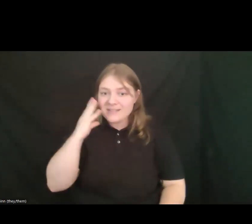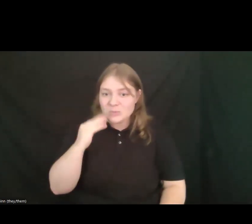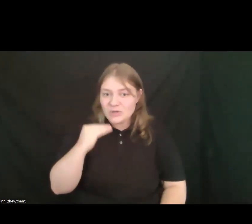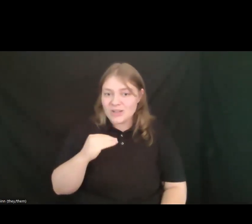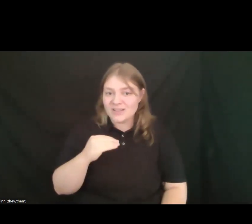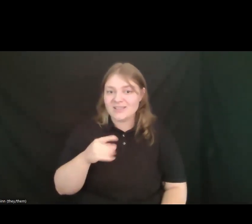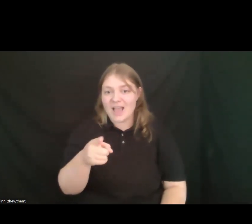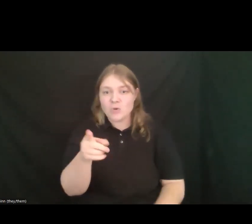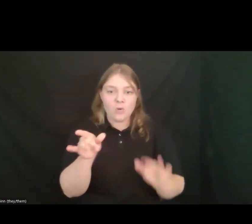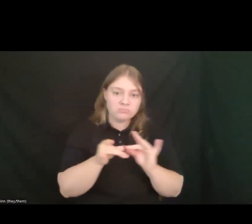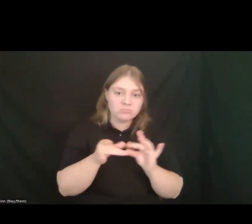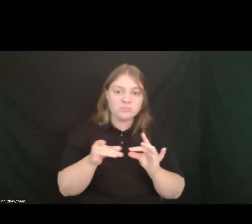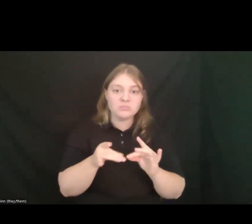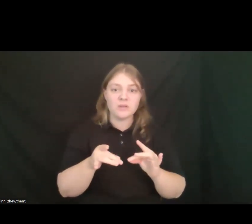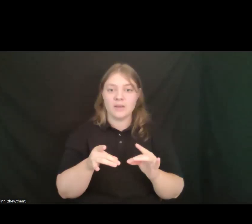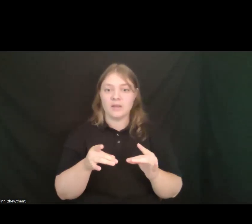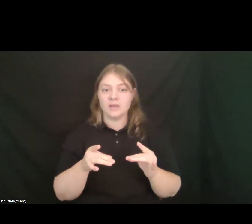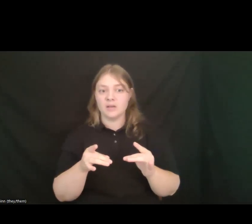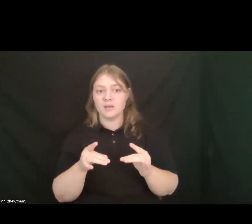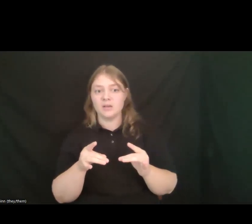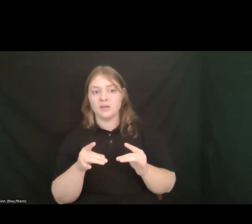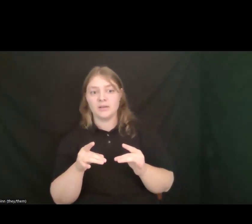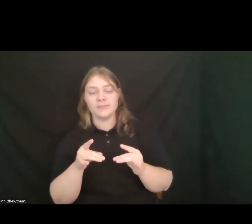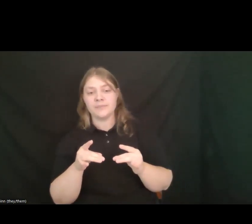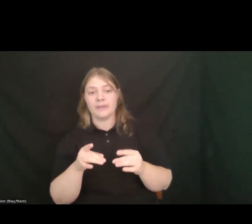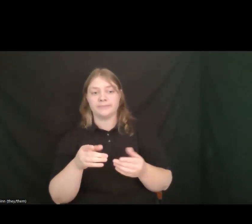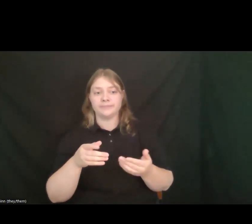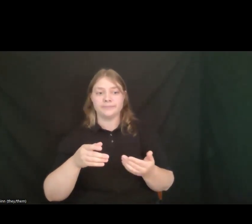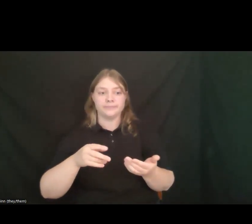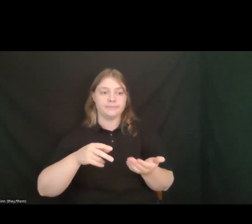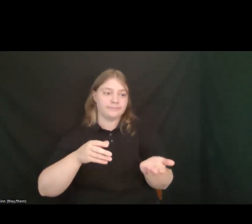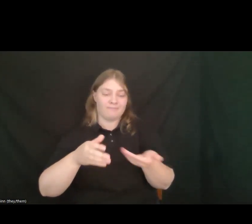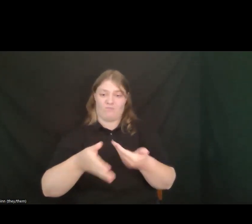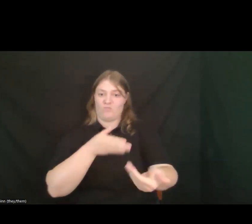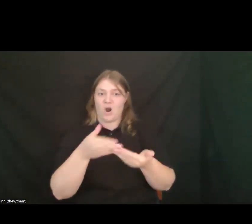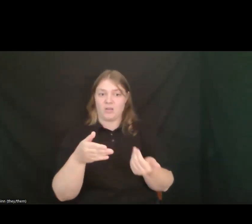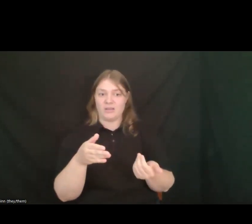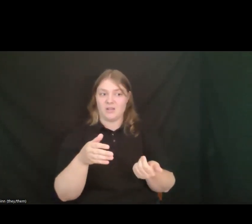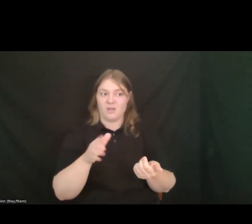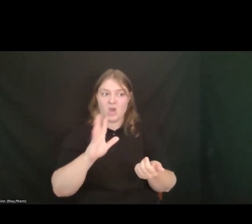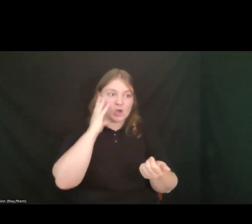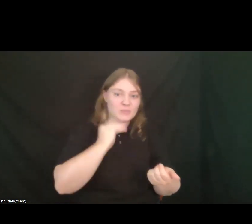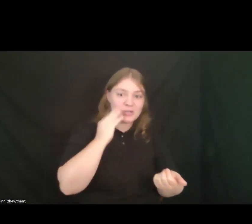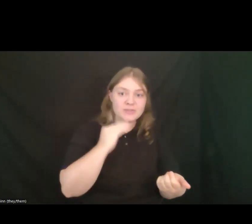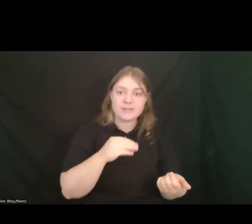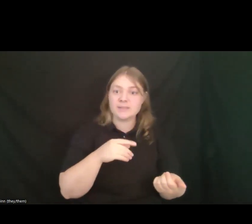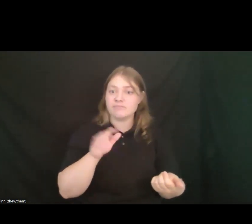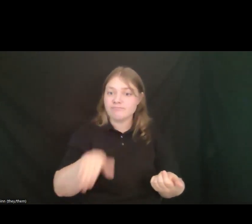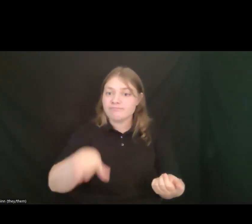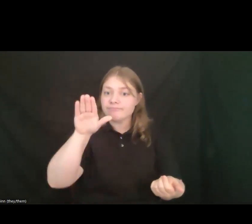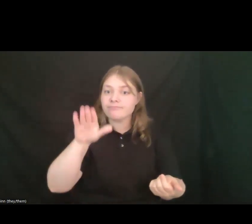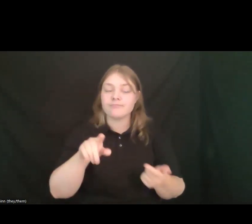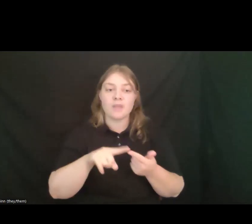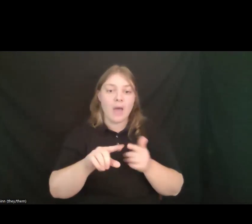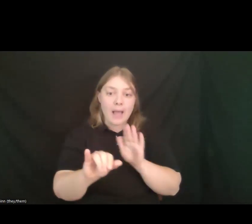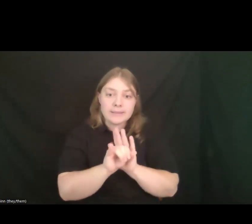and that important point that regardless of lived experience regardless of identity racial ethnic or